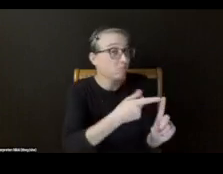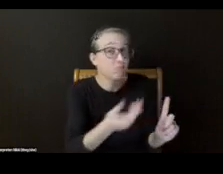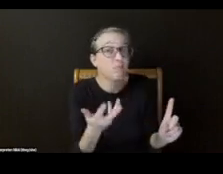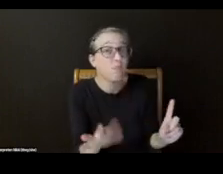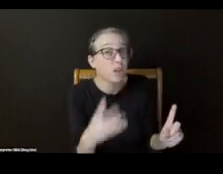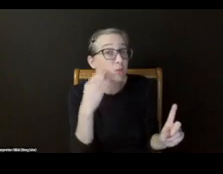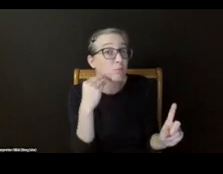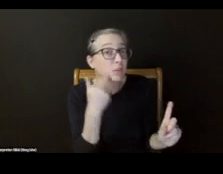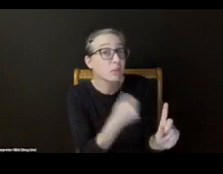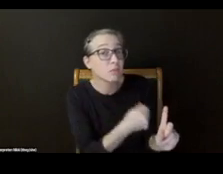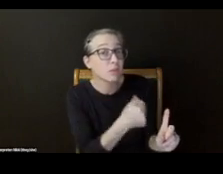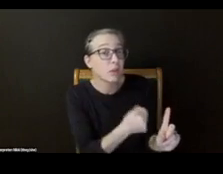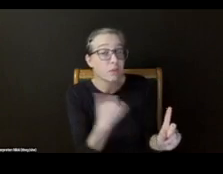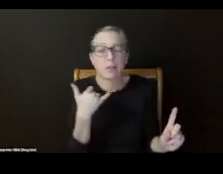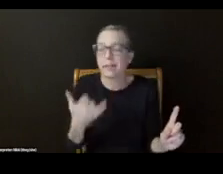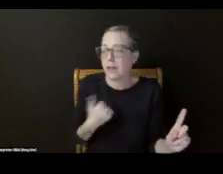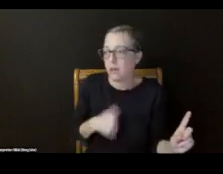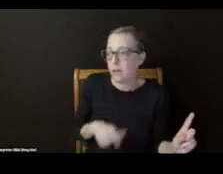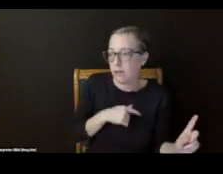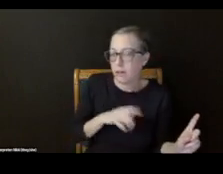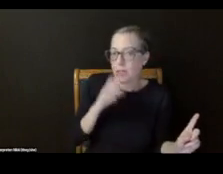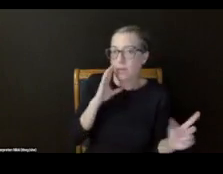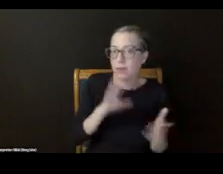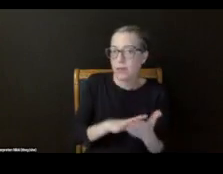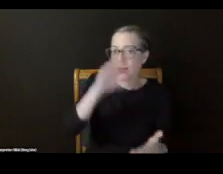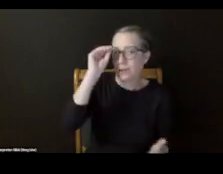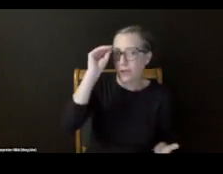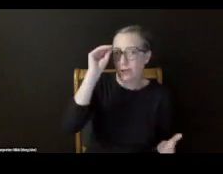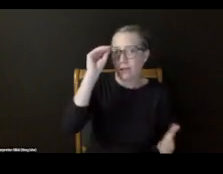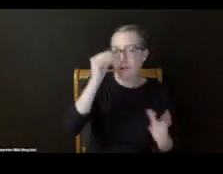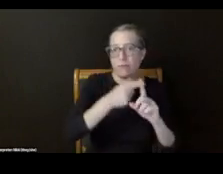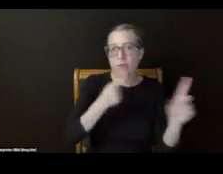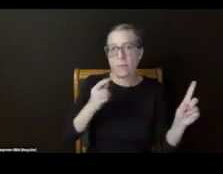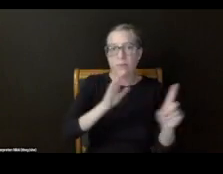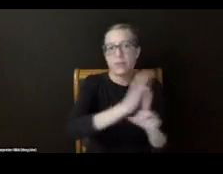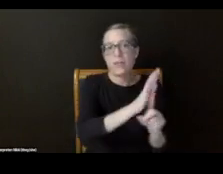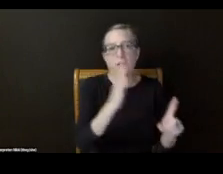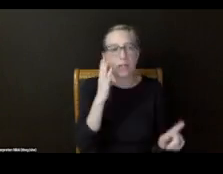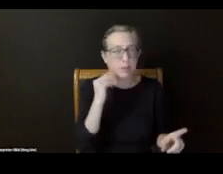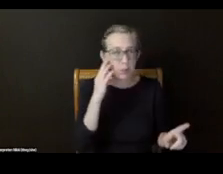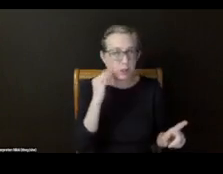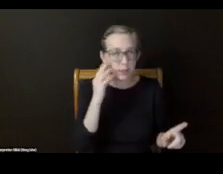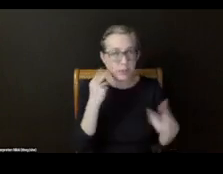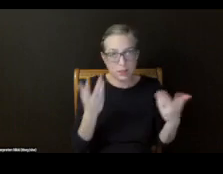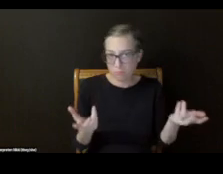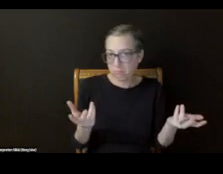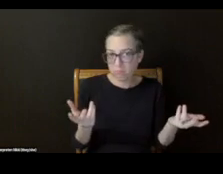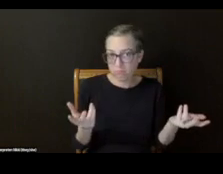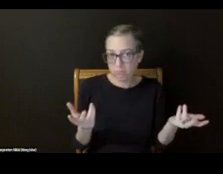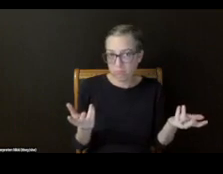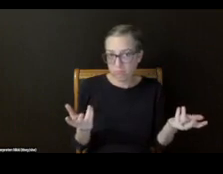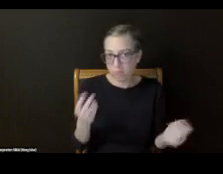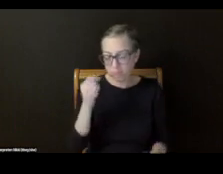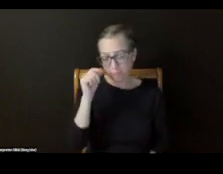experiencing we're interacting with it with baby Mina.